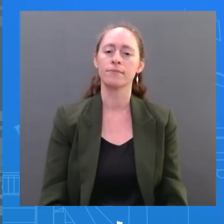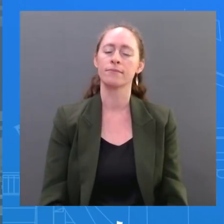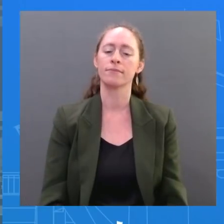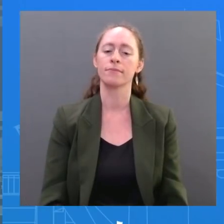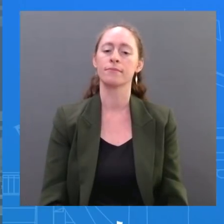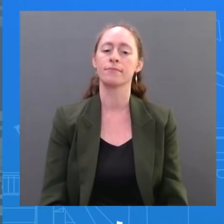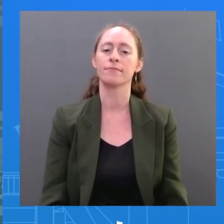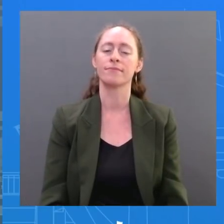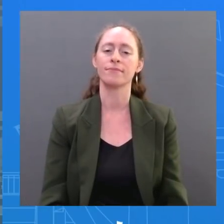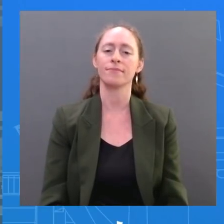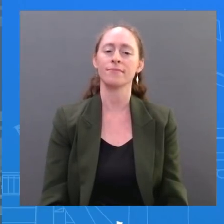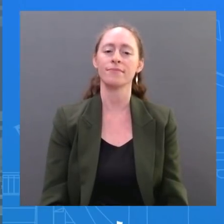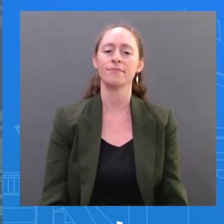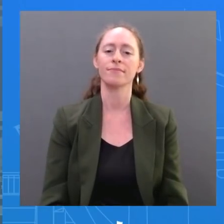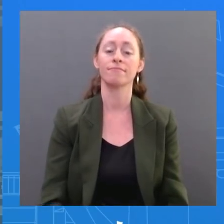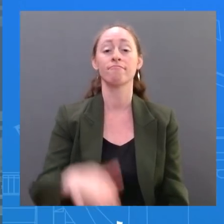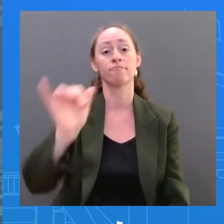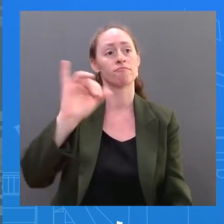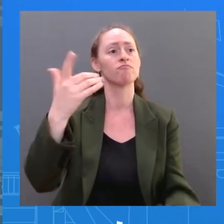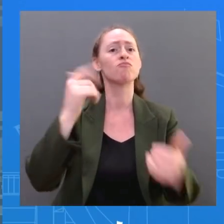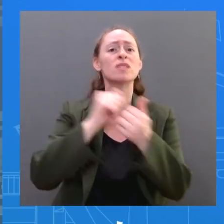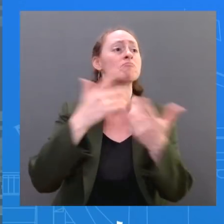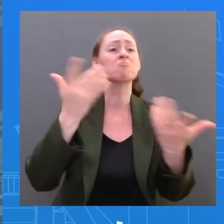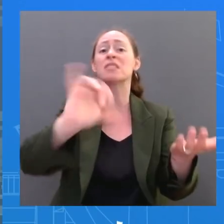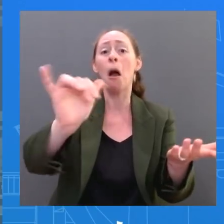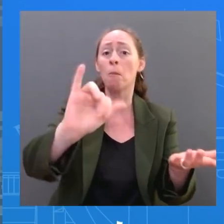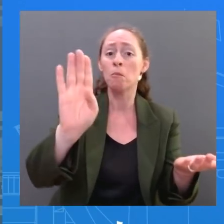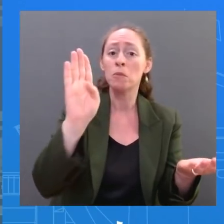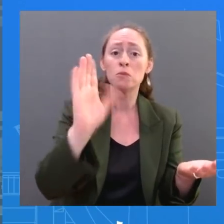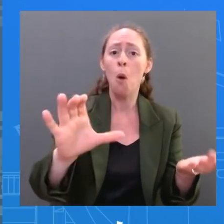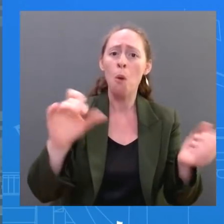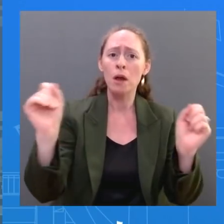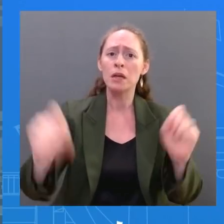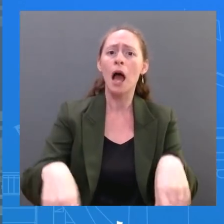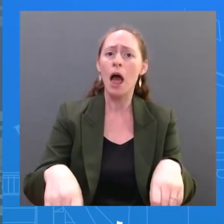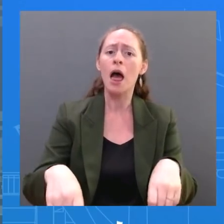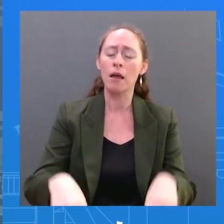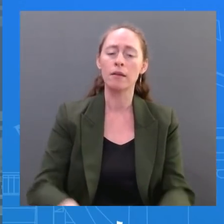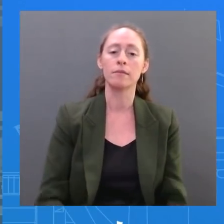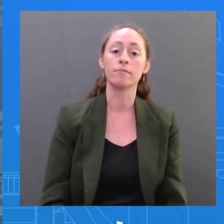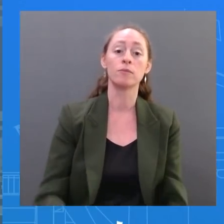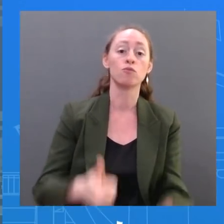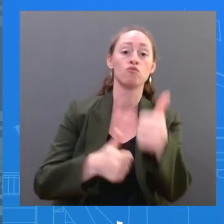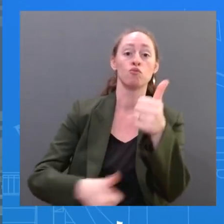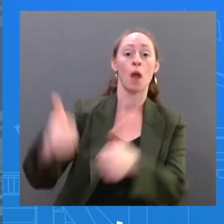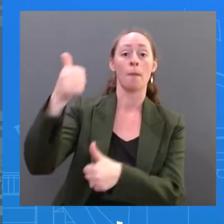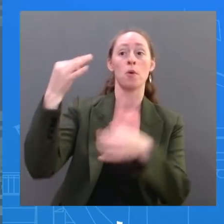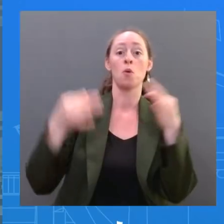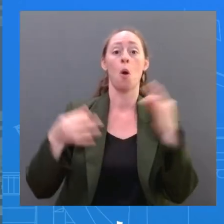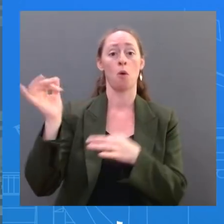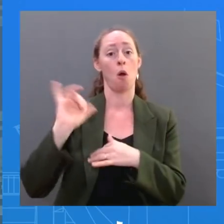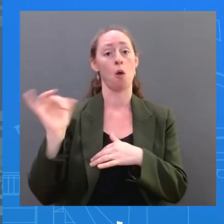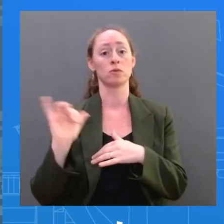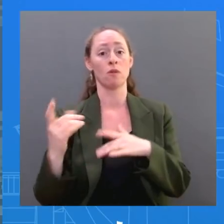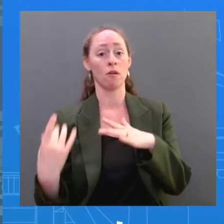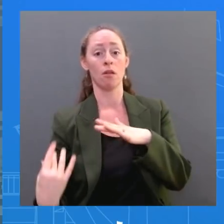the Supreme Court put on the table already. The other thing I would say is, you know, the leaked decision was two weeks ago.